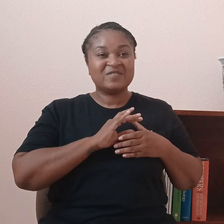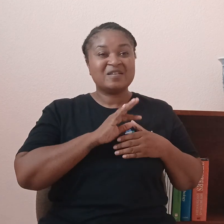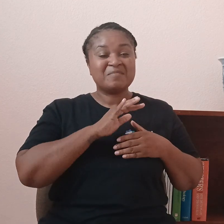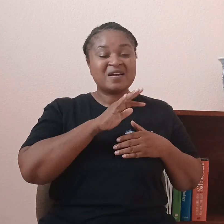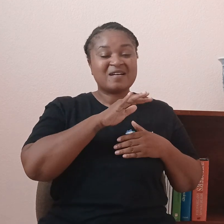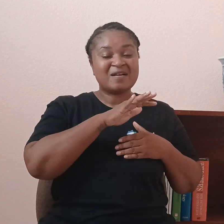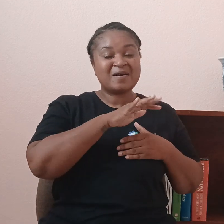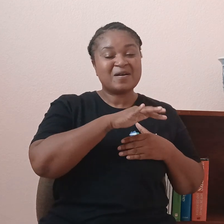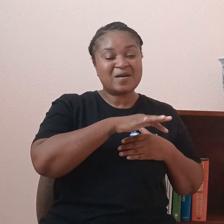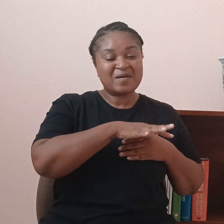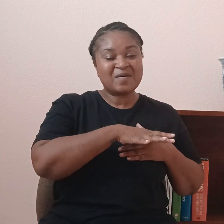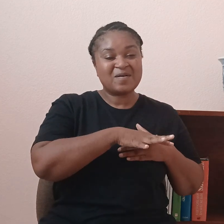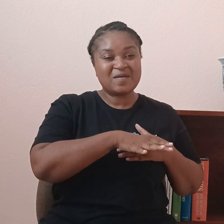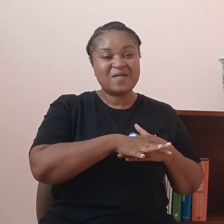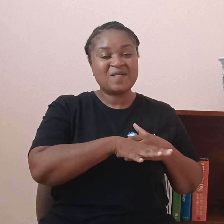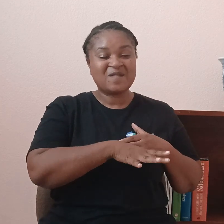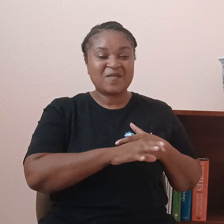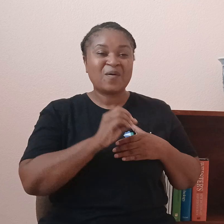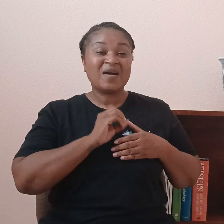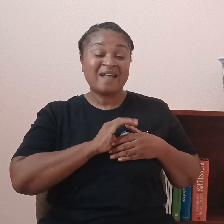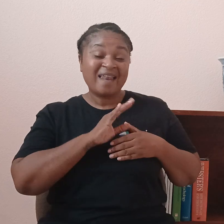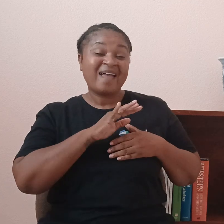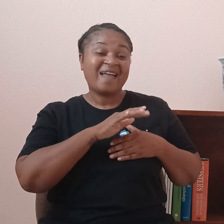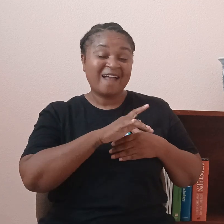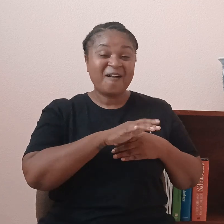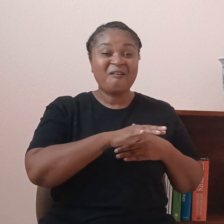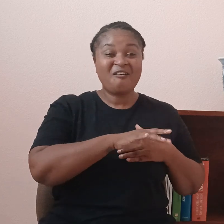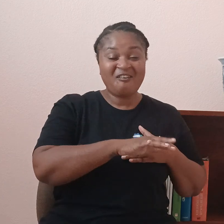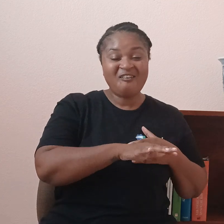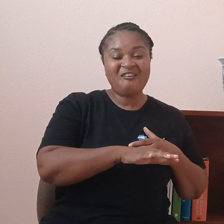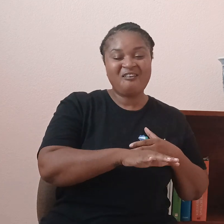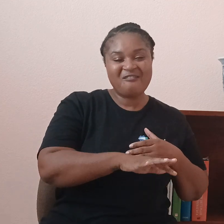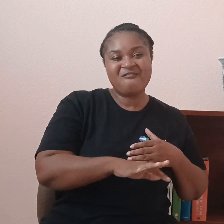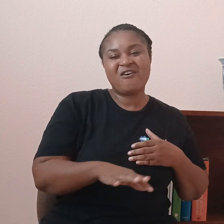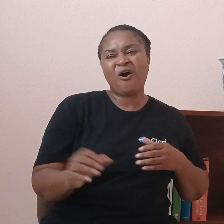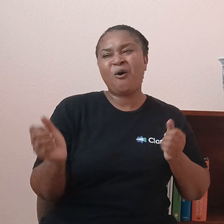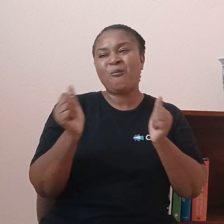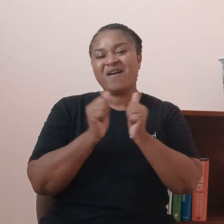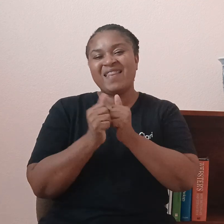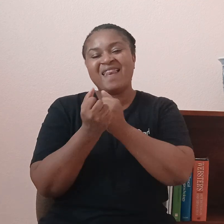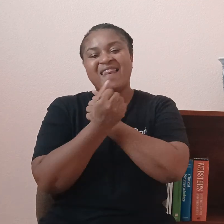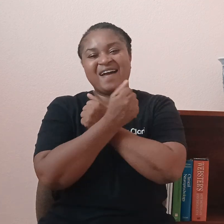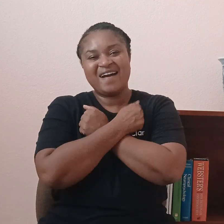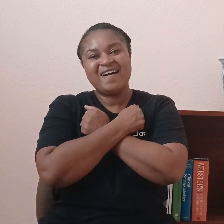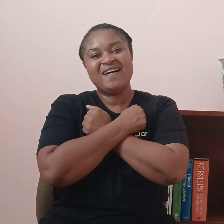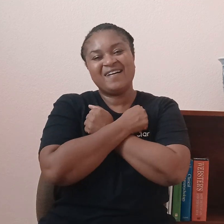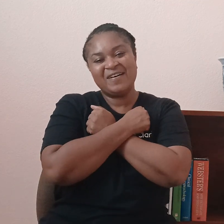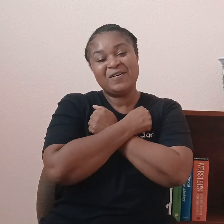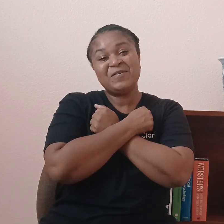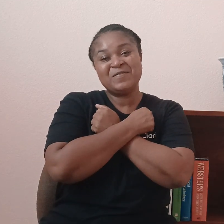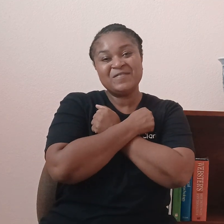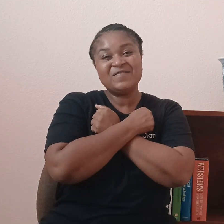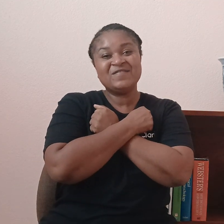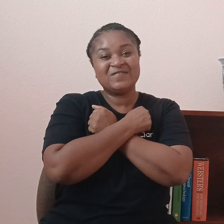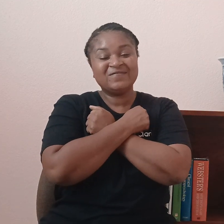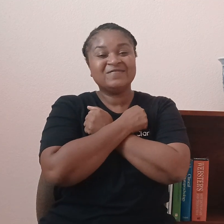Fill my cup let it overflow Let it overflow with love.